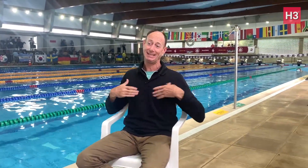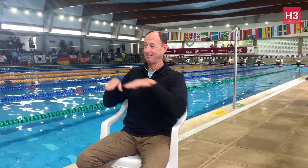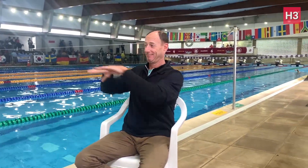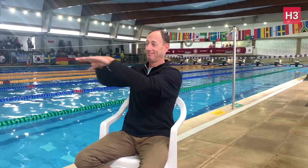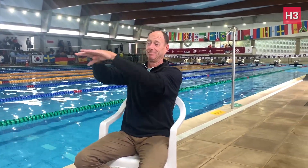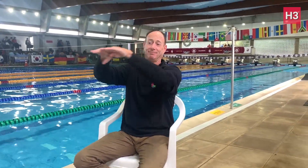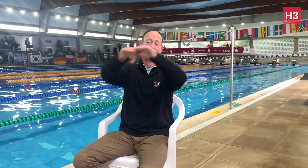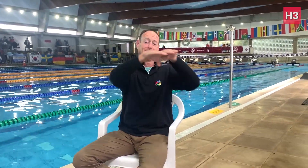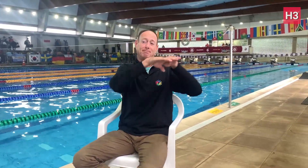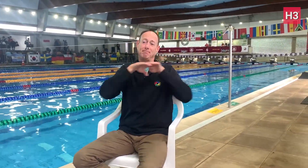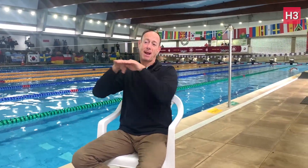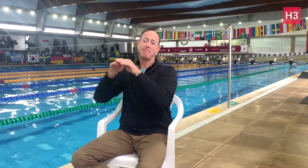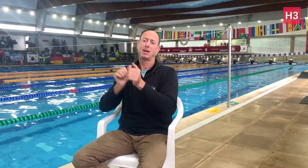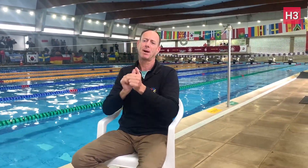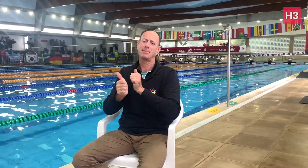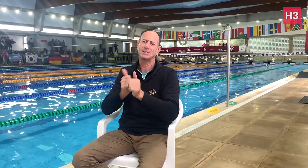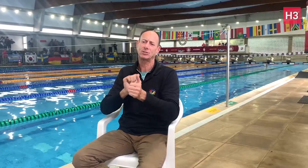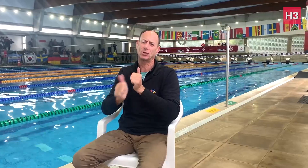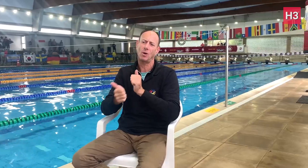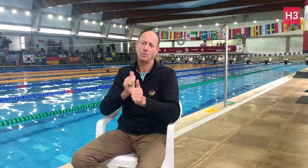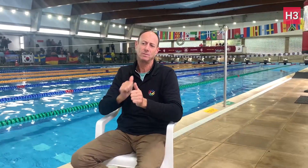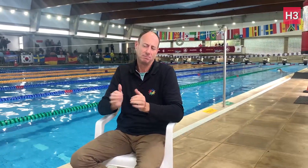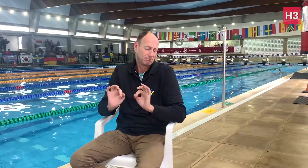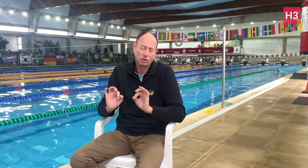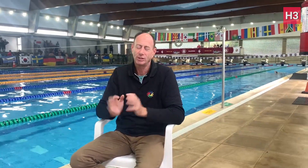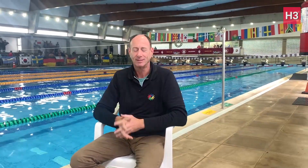and that's what matters to us the most.